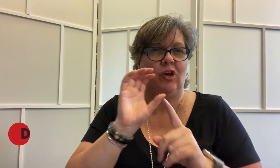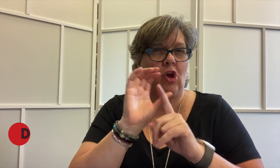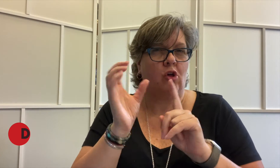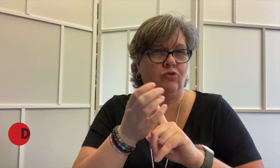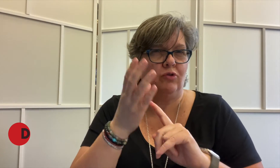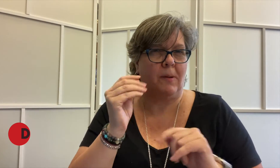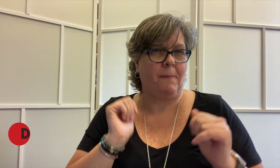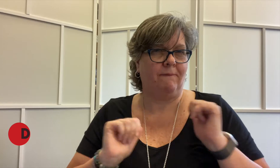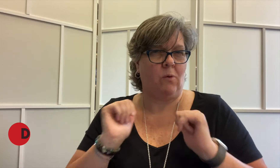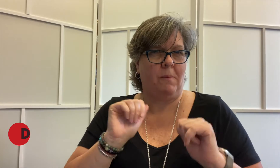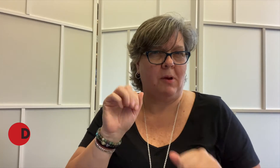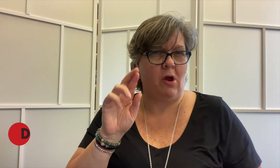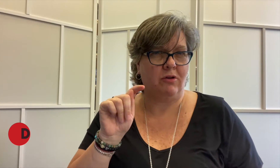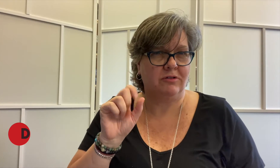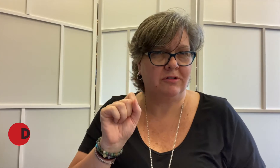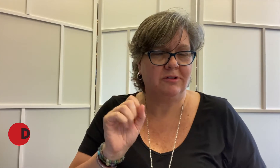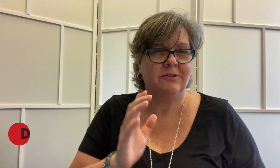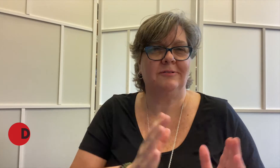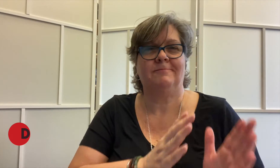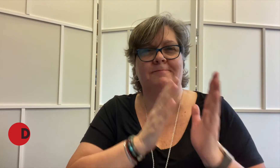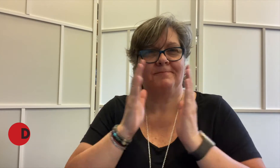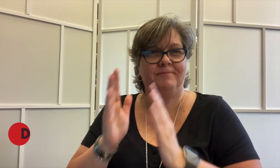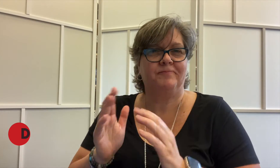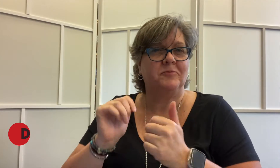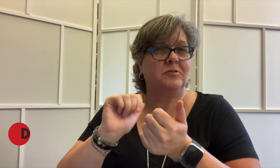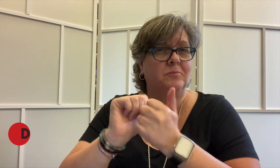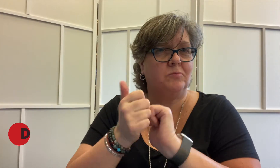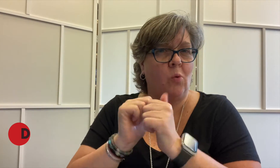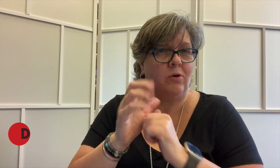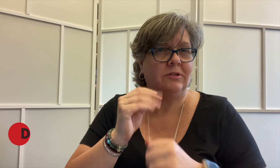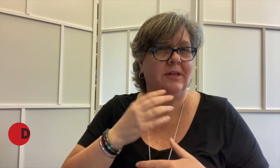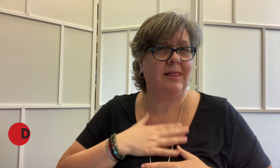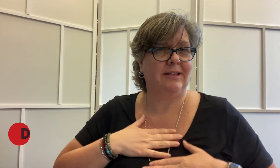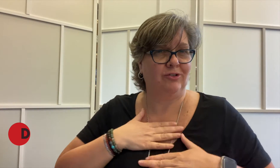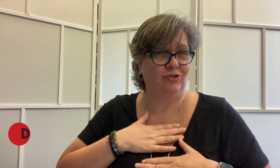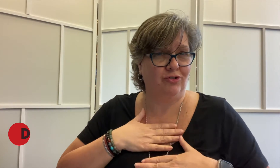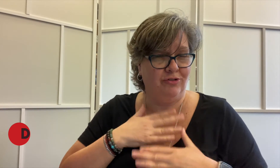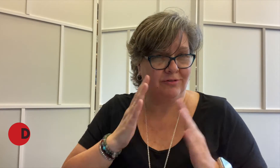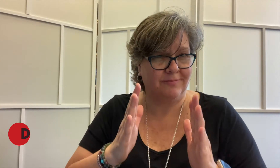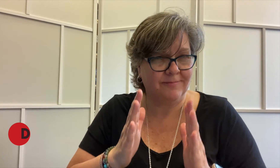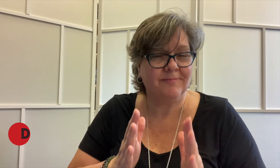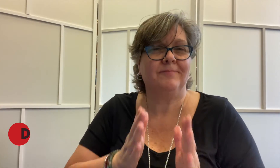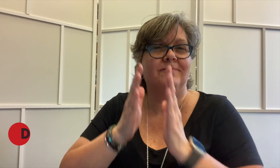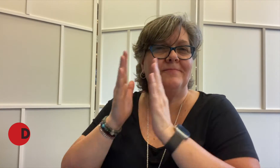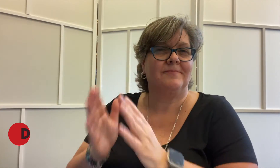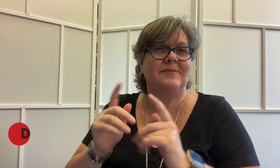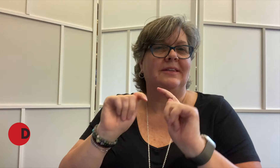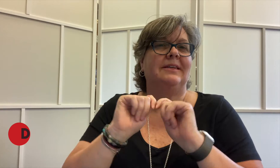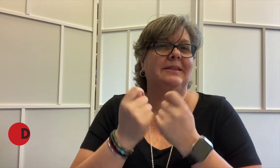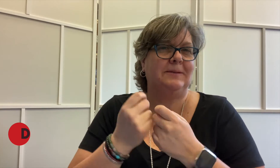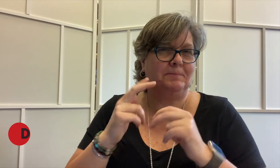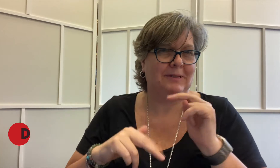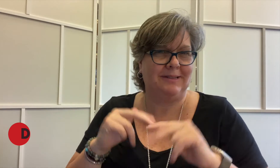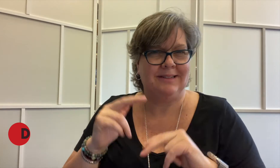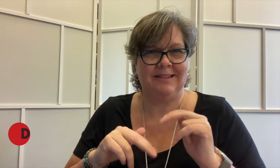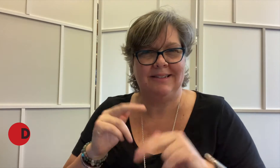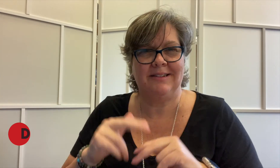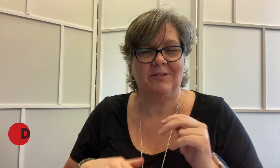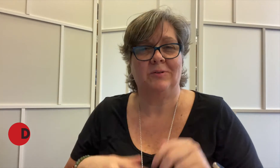Culture & Performing Arts, Sports and Recreation, and Team Building.